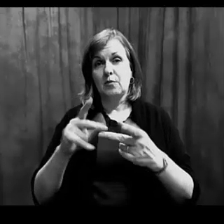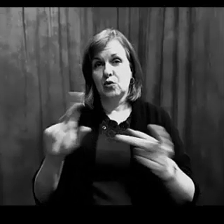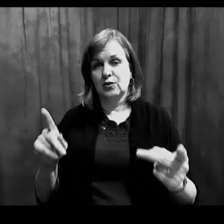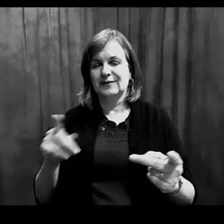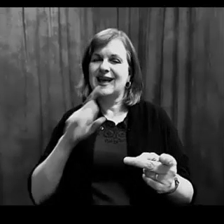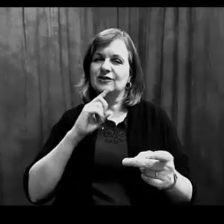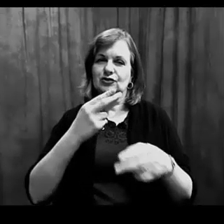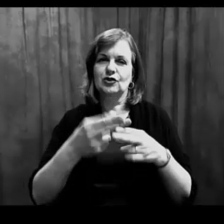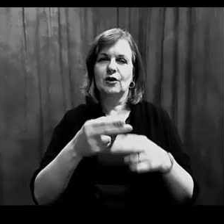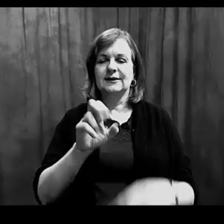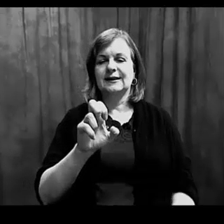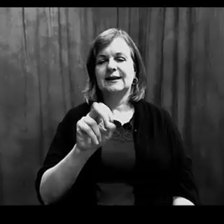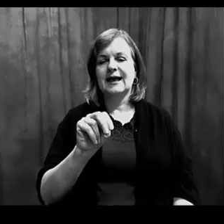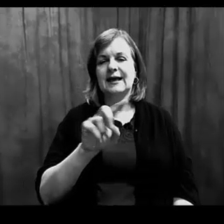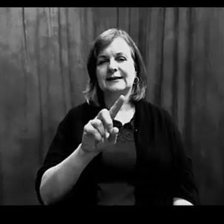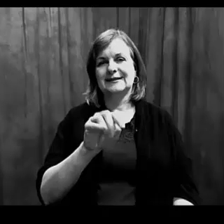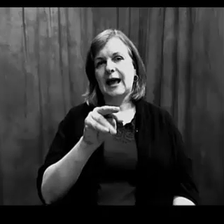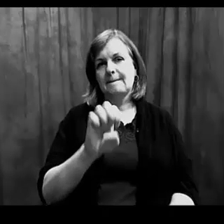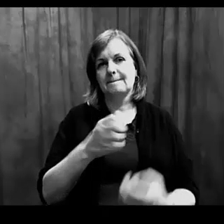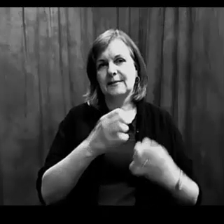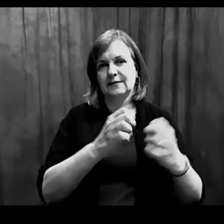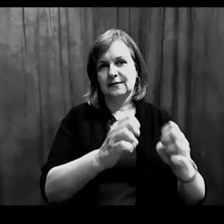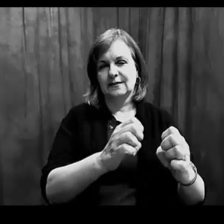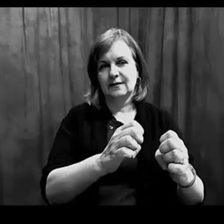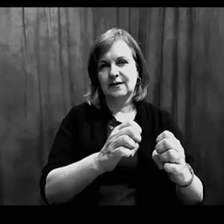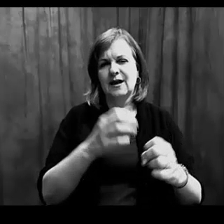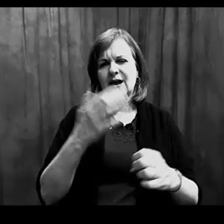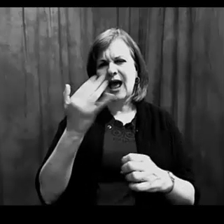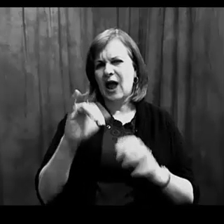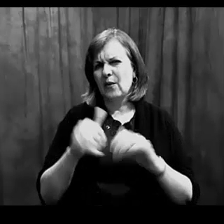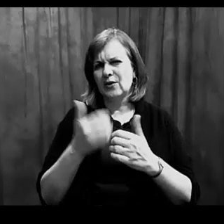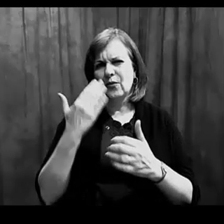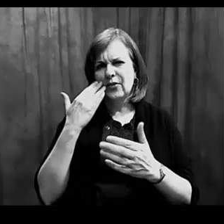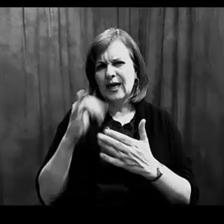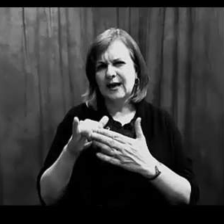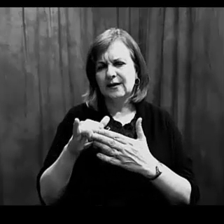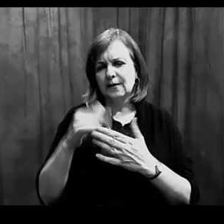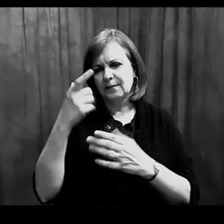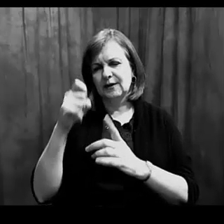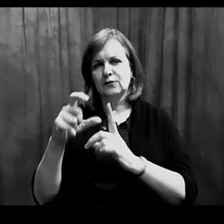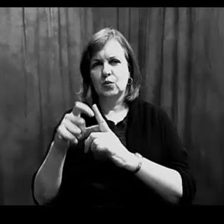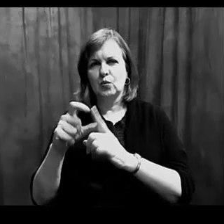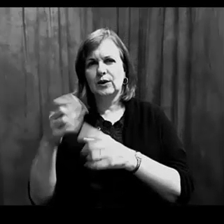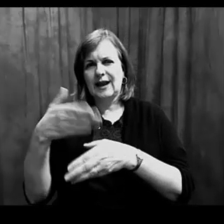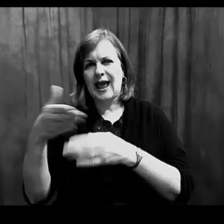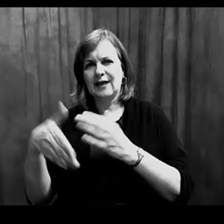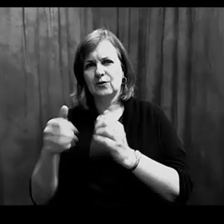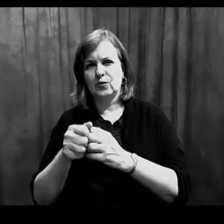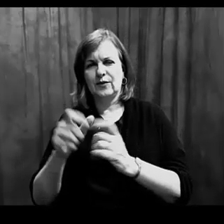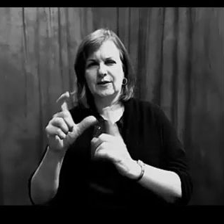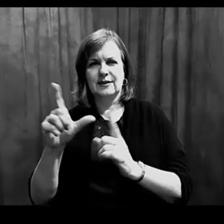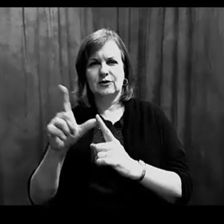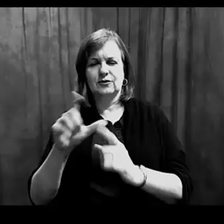lactase is a protein its actually an enzyme I know it's an enzyme because it ends in "ase"